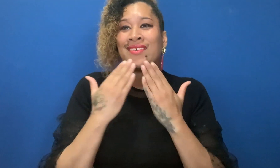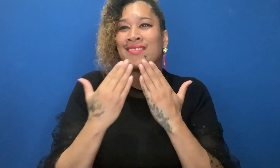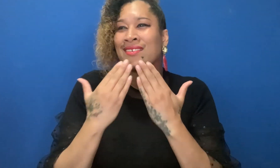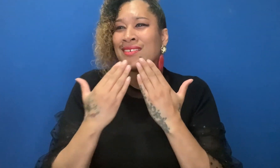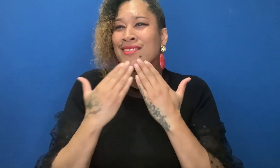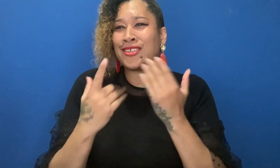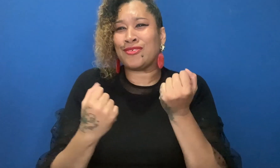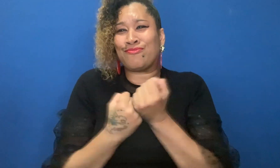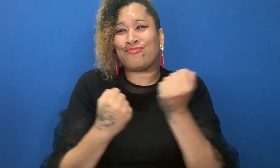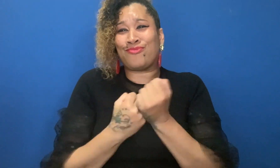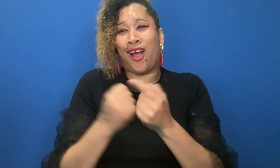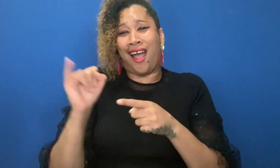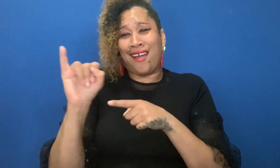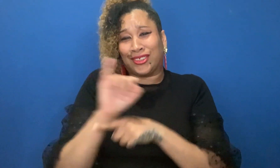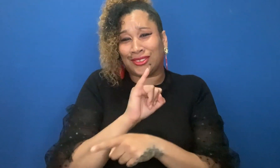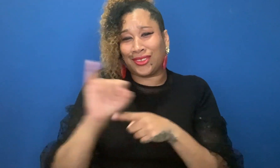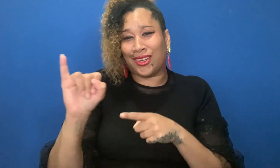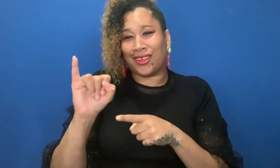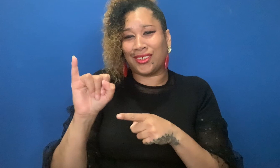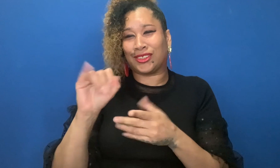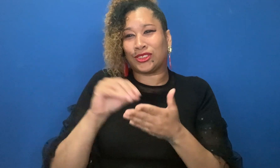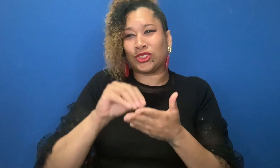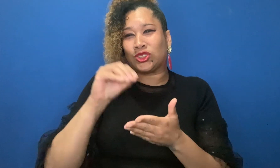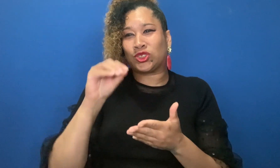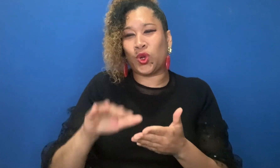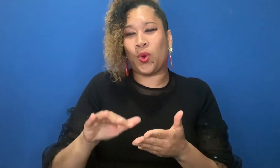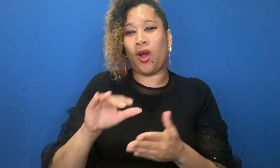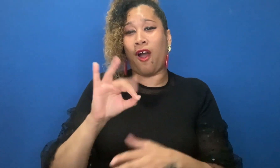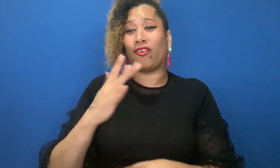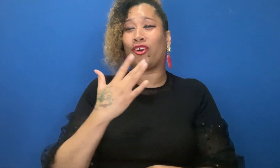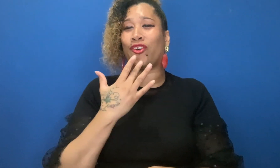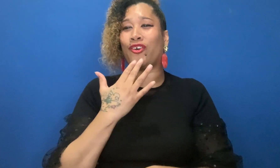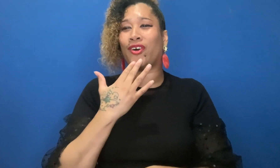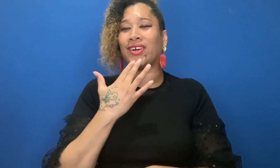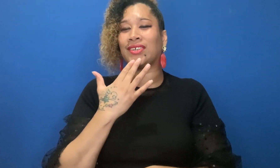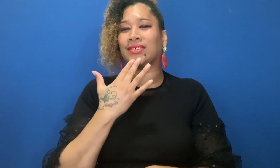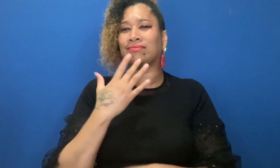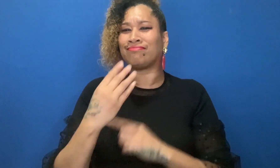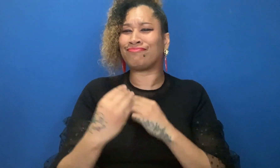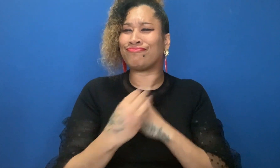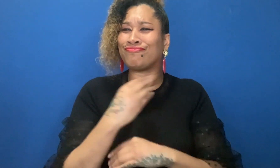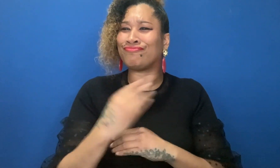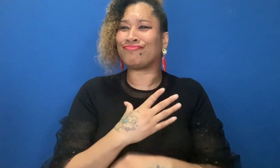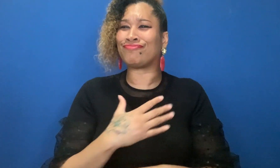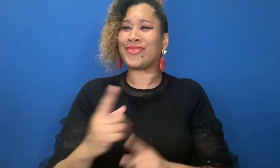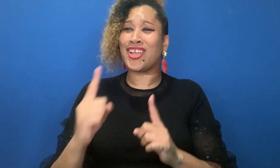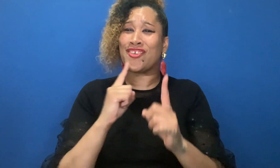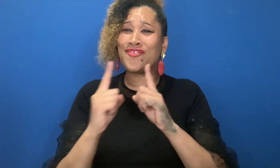I'm thankful for the support of the interns and students of color for their advice,